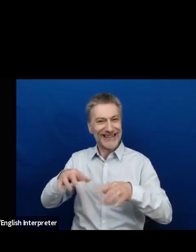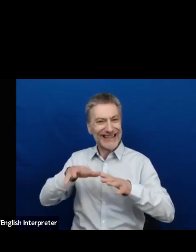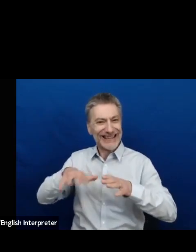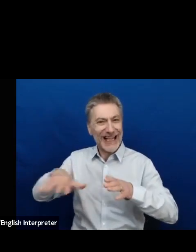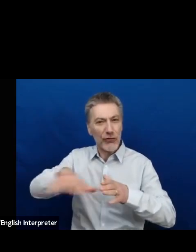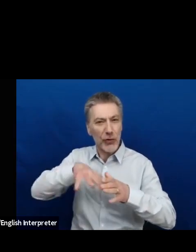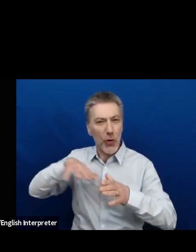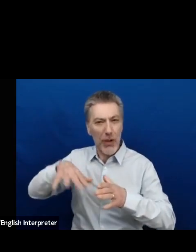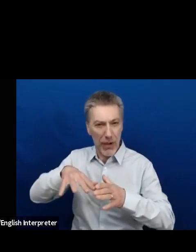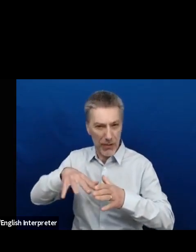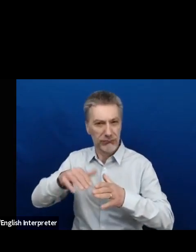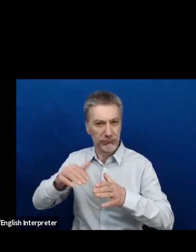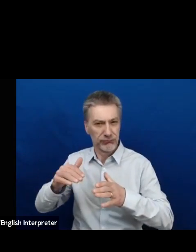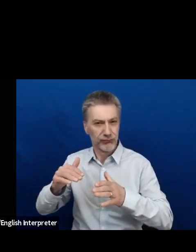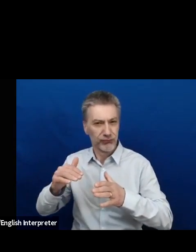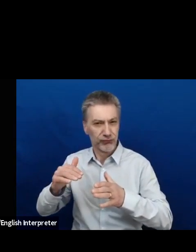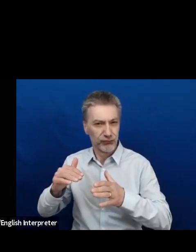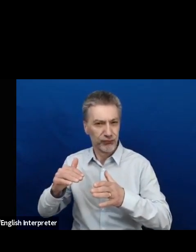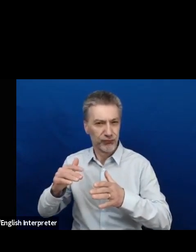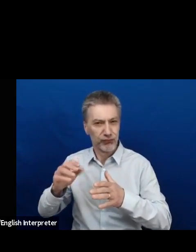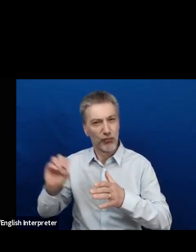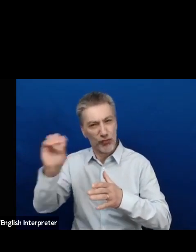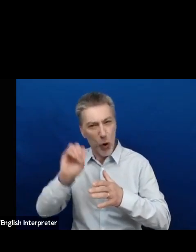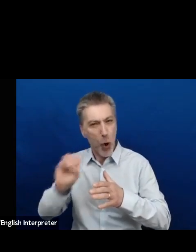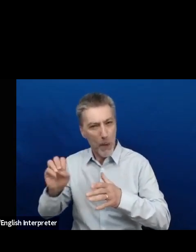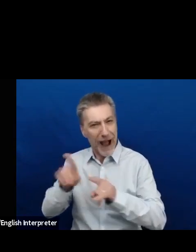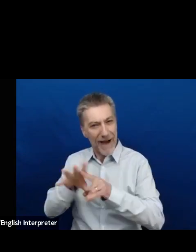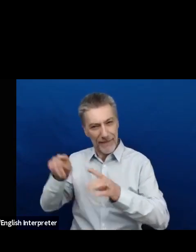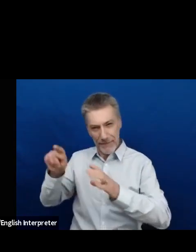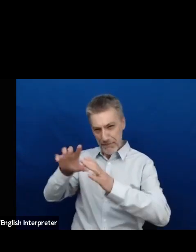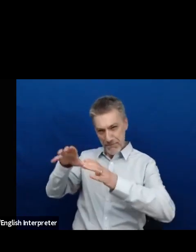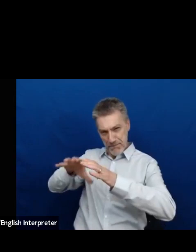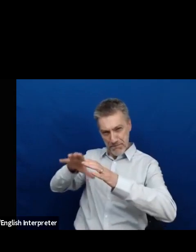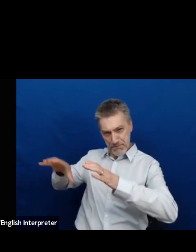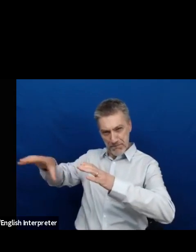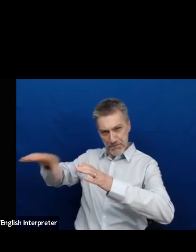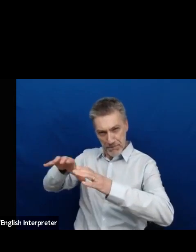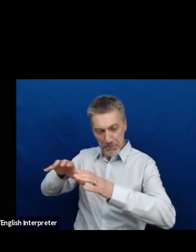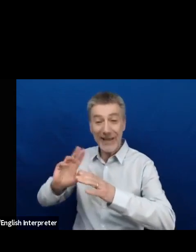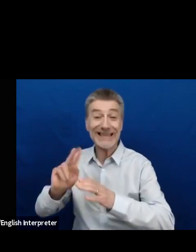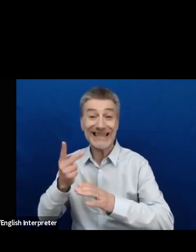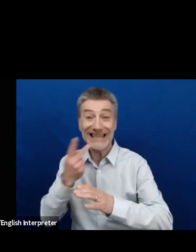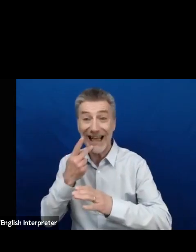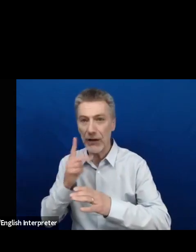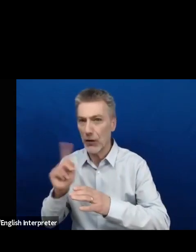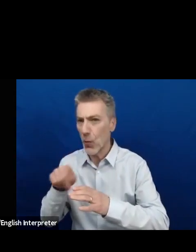outline goes something like this. It is shaped by the north American